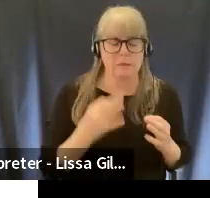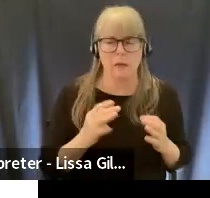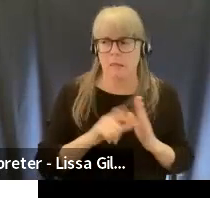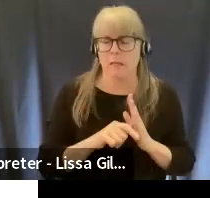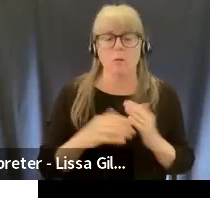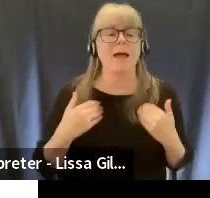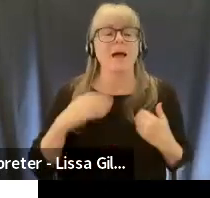toiletries. In a couple of days of clothing packed.